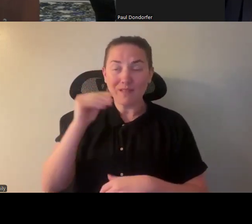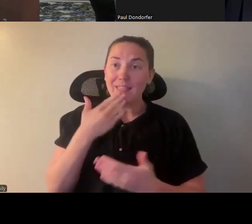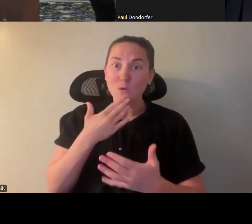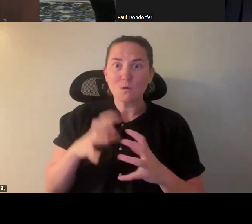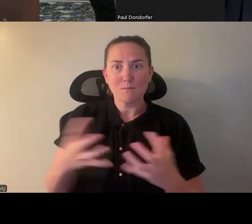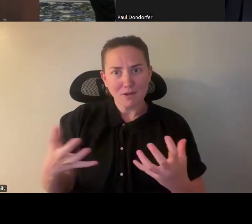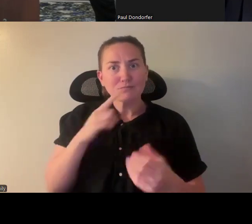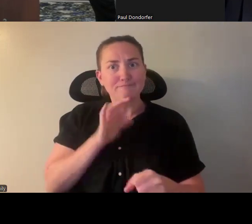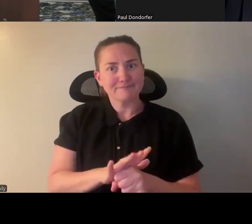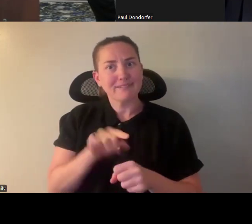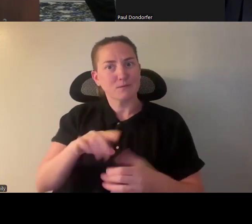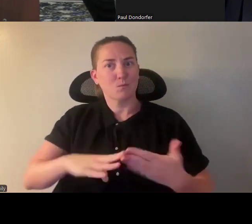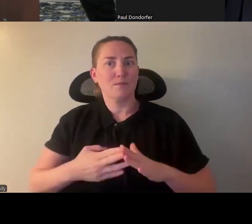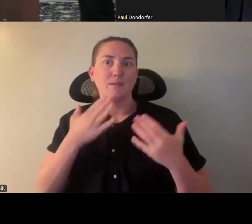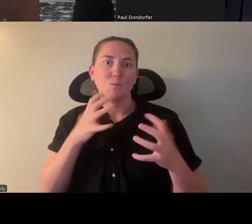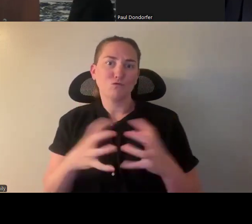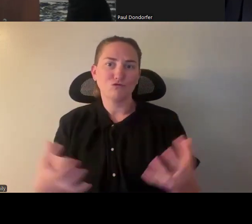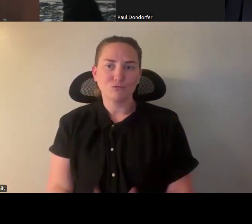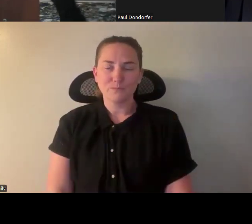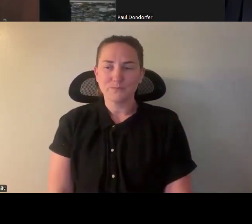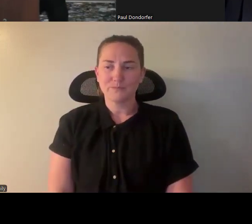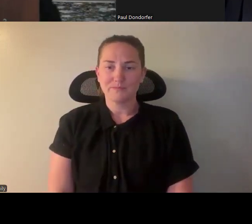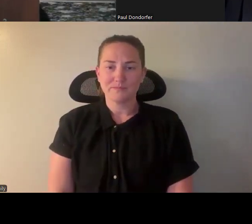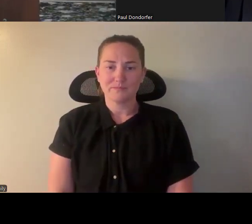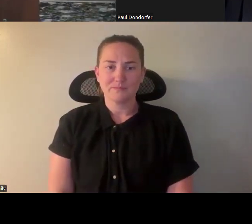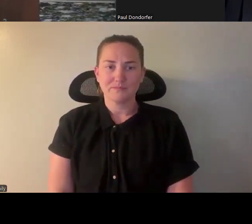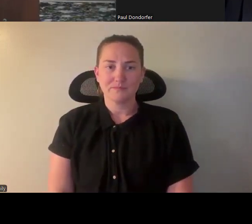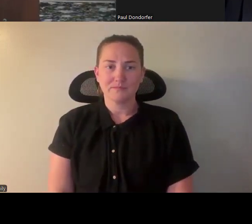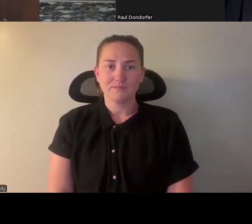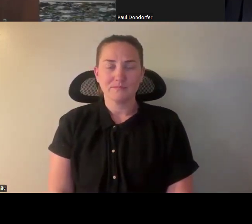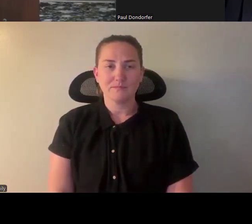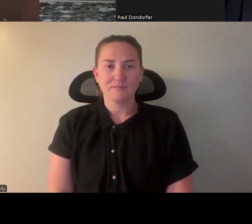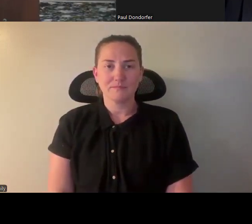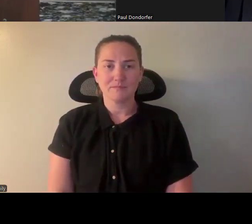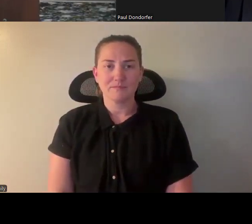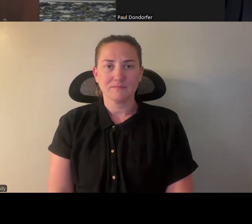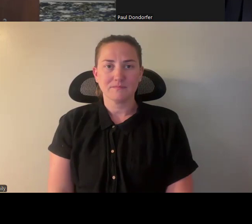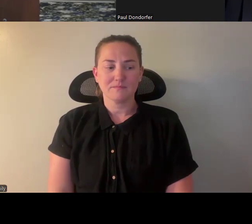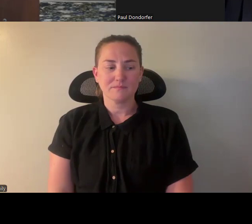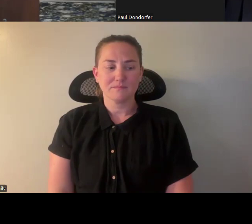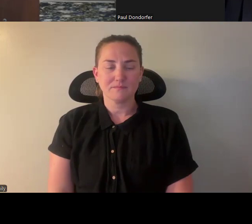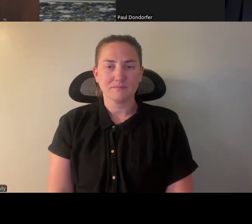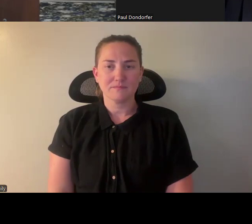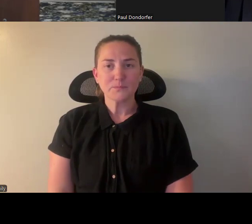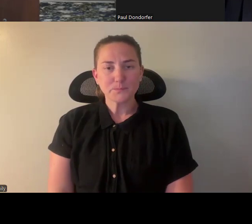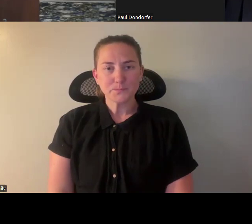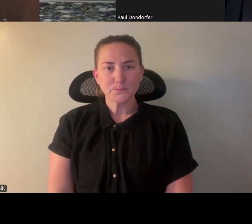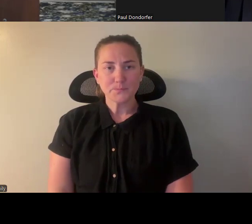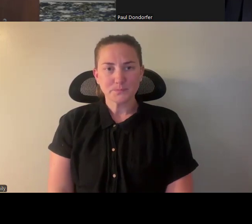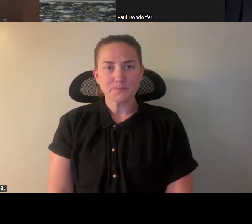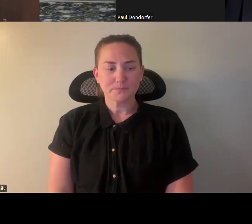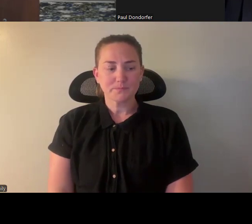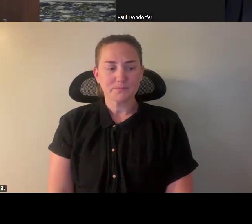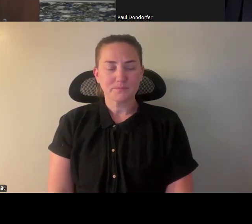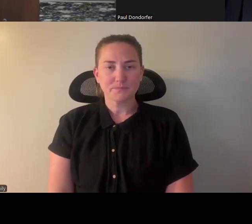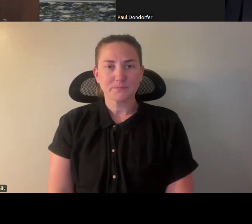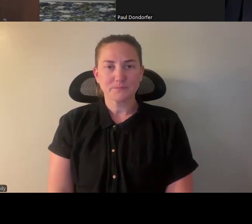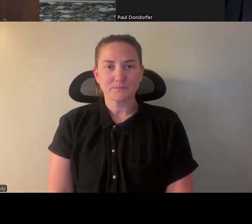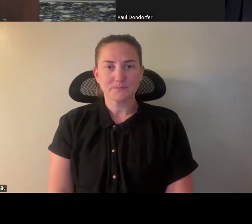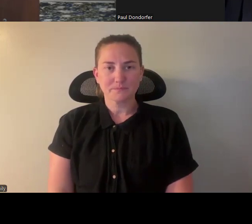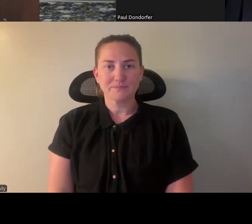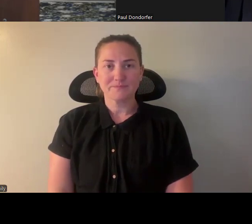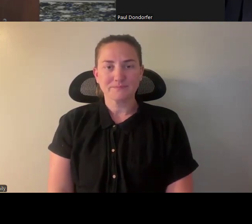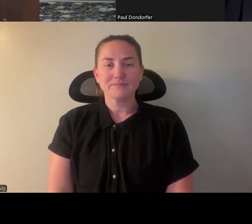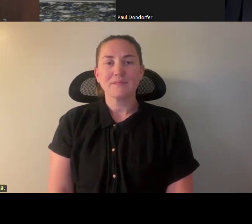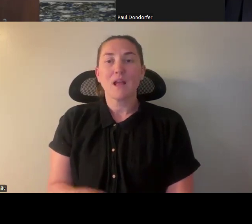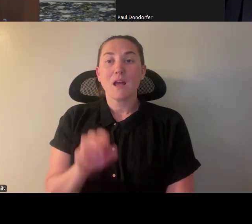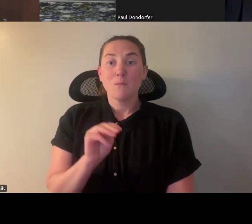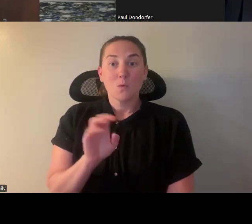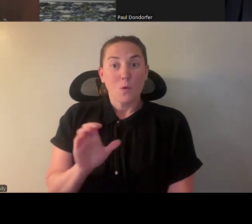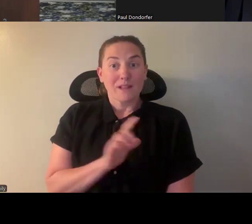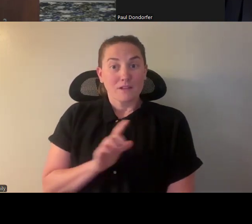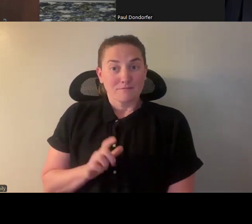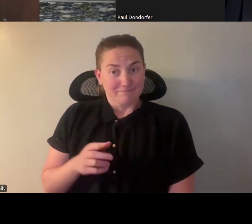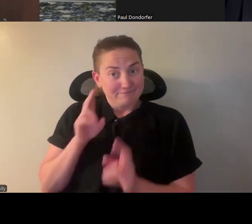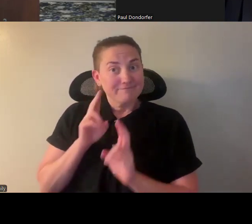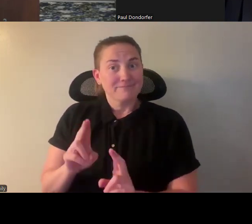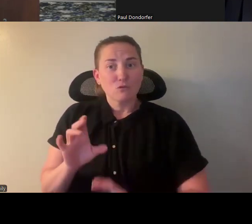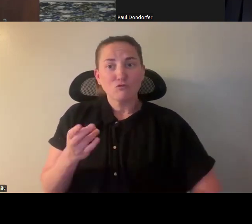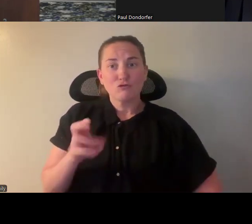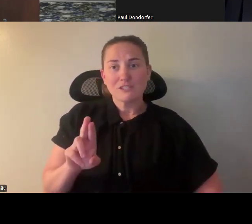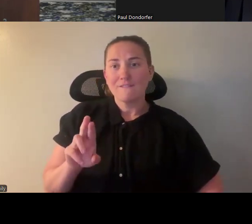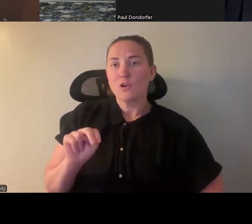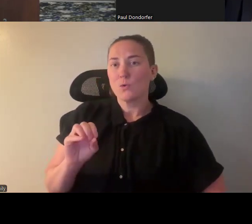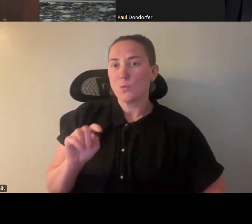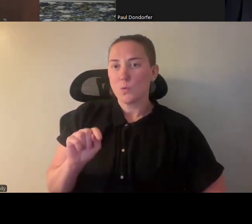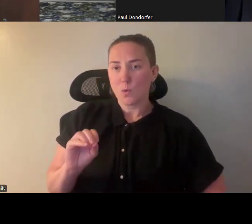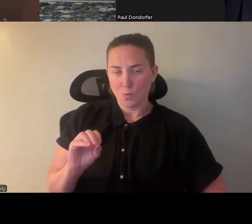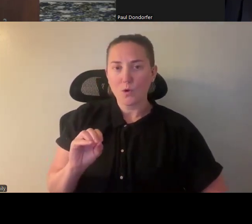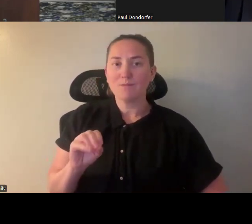community The Monroe County Legislature recognizes Christopher Notto Whereas excellence in athletics